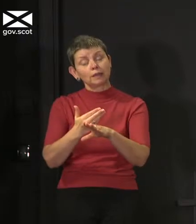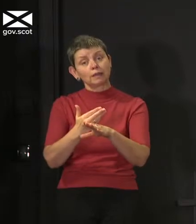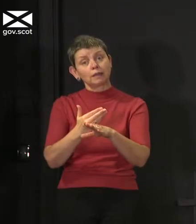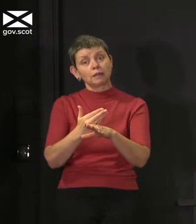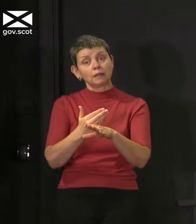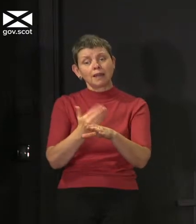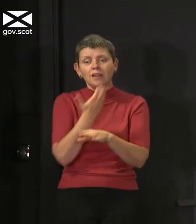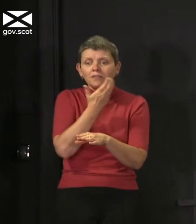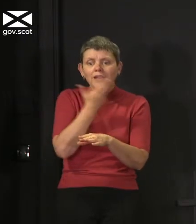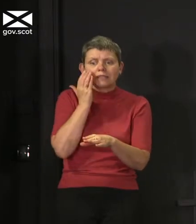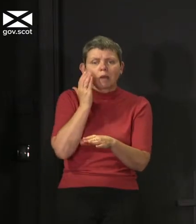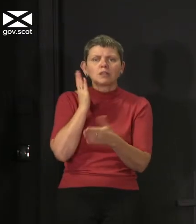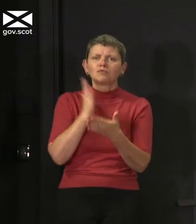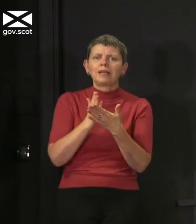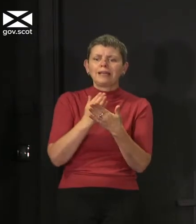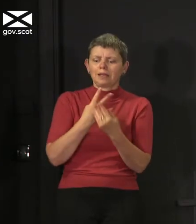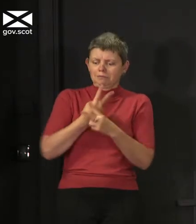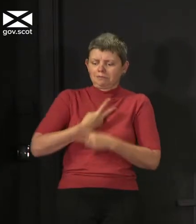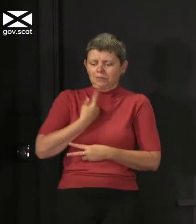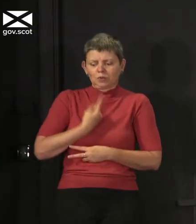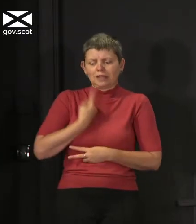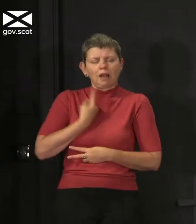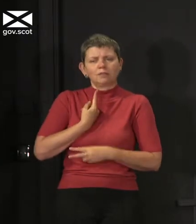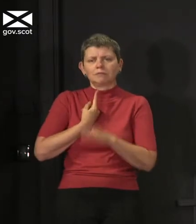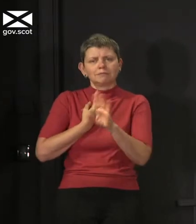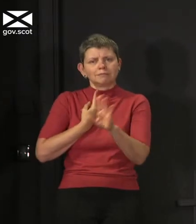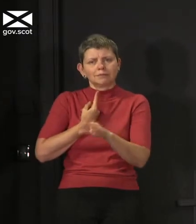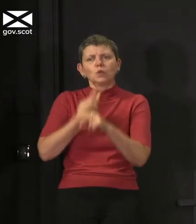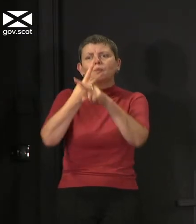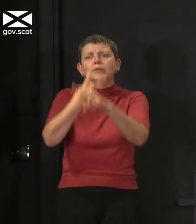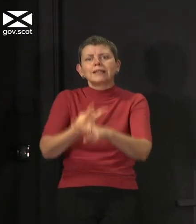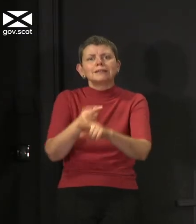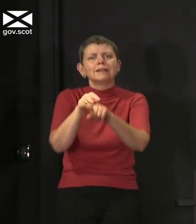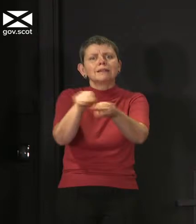not protecting yourself wearing a face covering, you're protecting other people, but the other